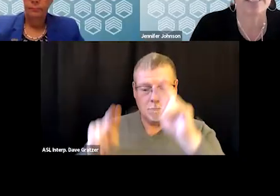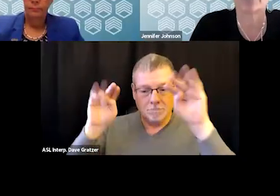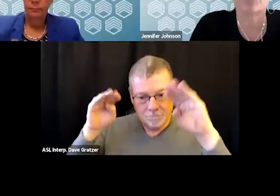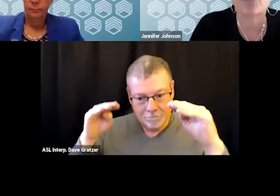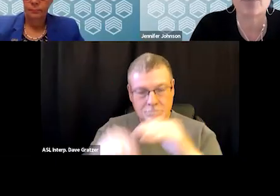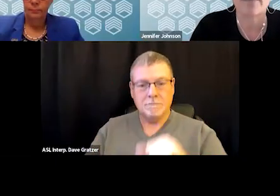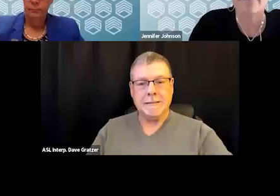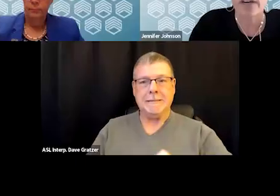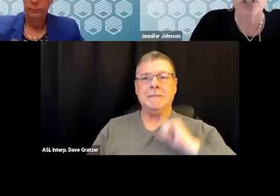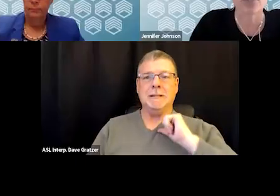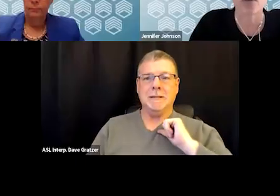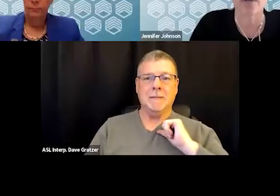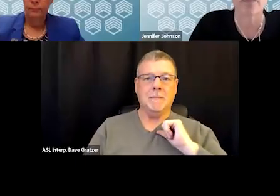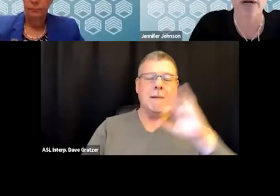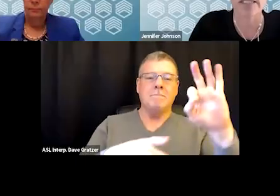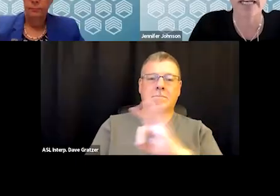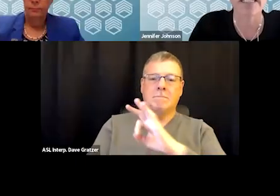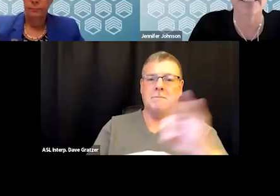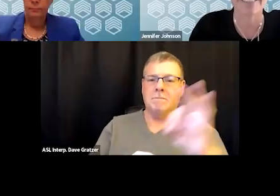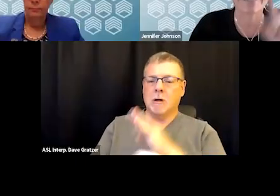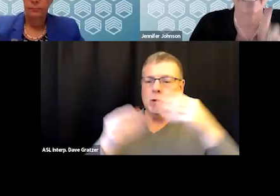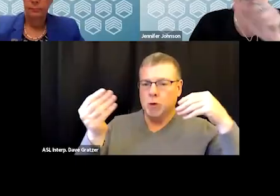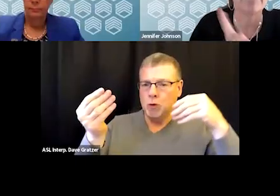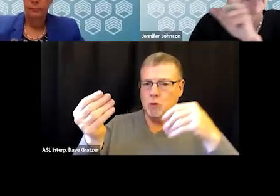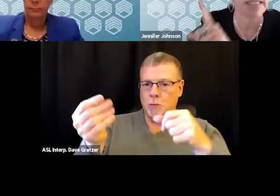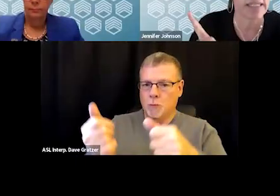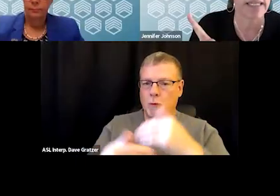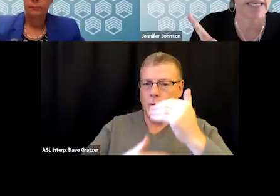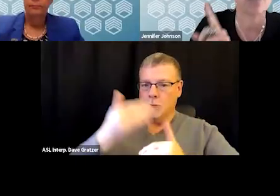We need a smooth, functional court process that can be healing.